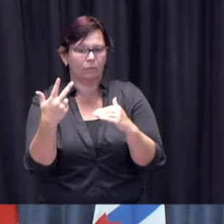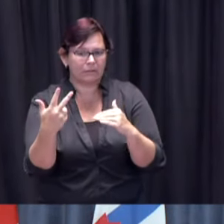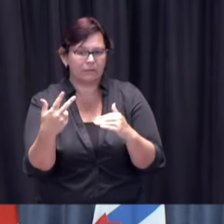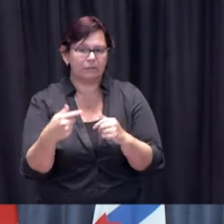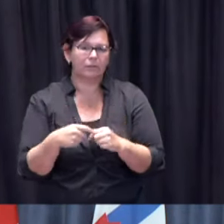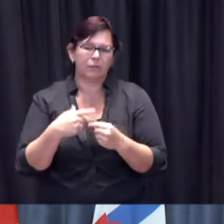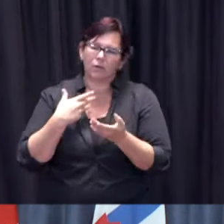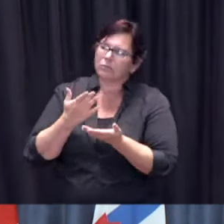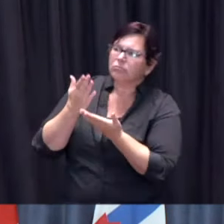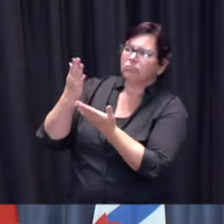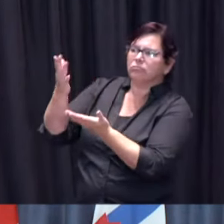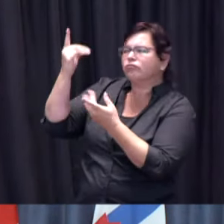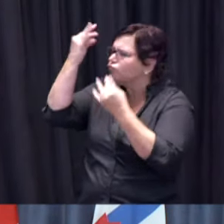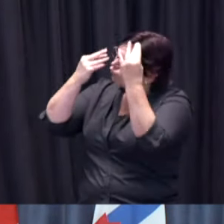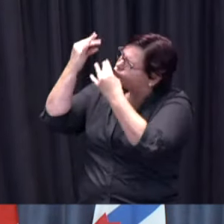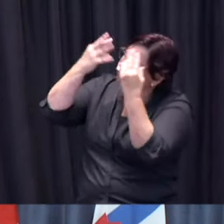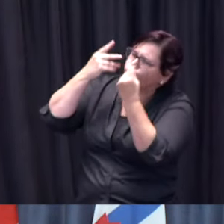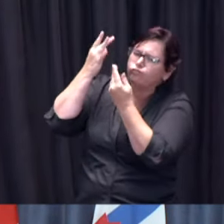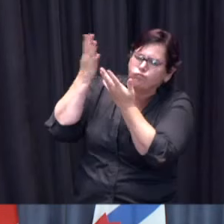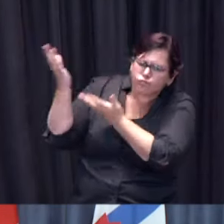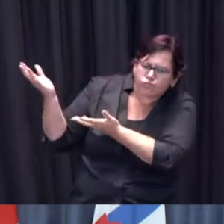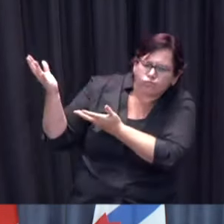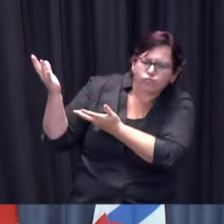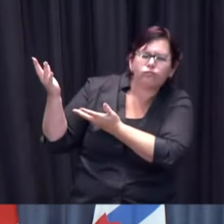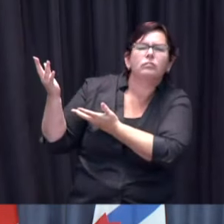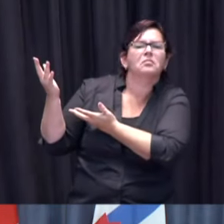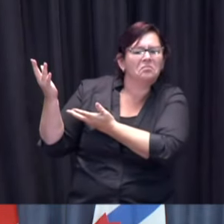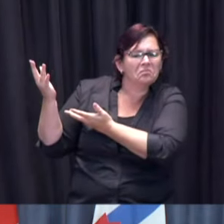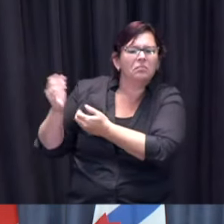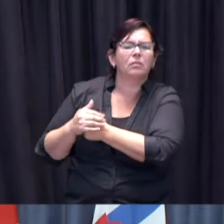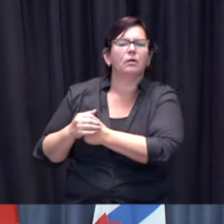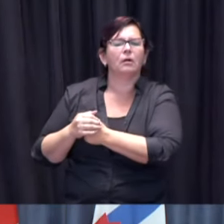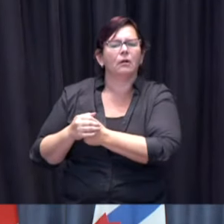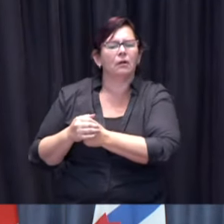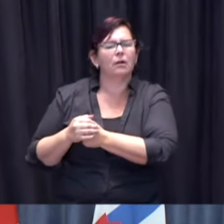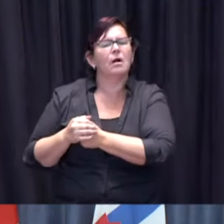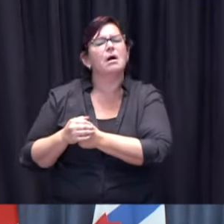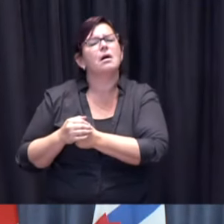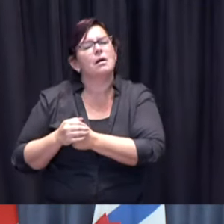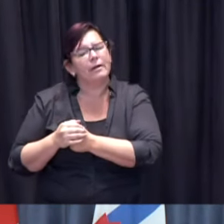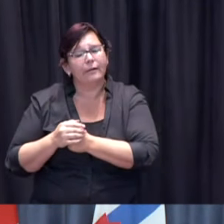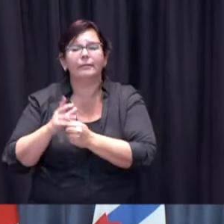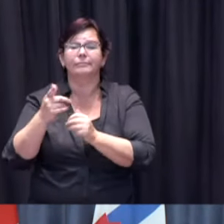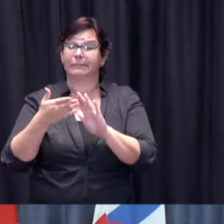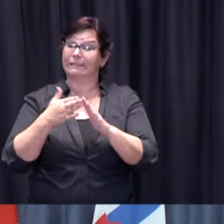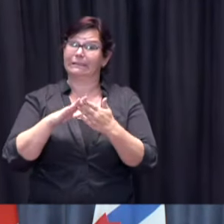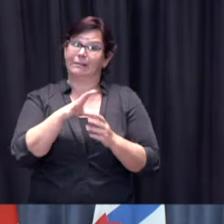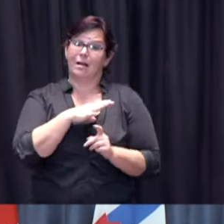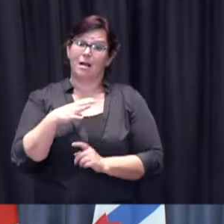constructive and very positive but we also know that city council is meeting this week and won't meet again